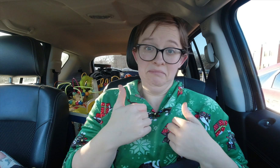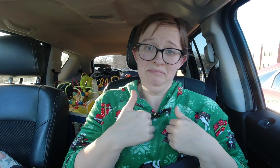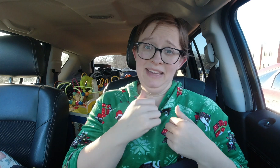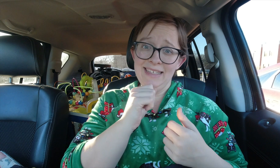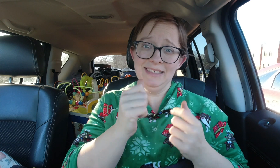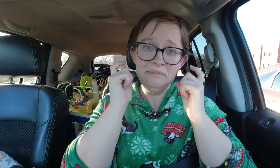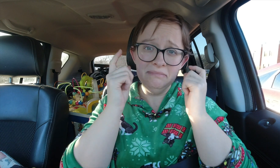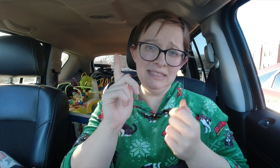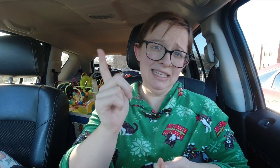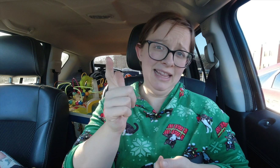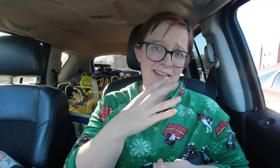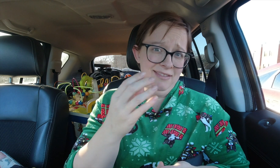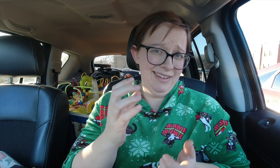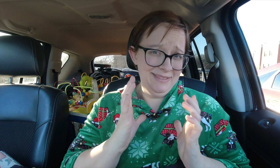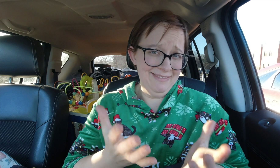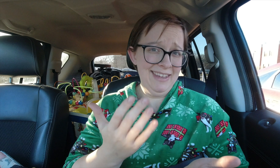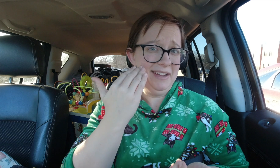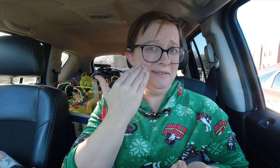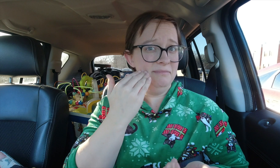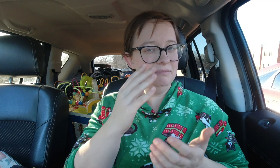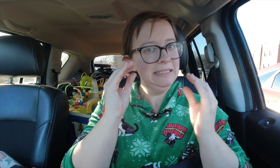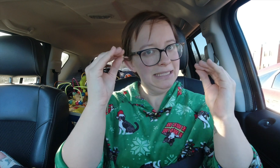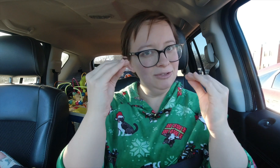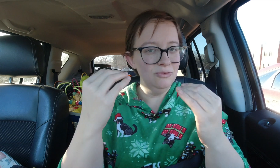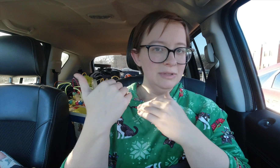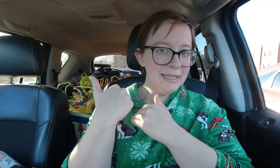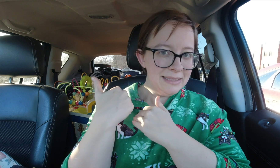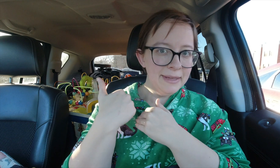But at the same time I did not get my ears pierced until later and I'm perfectly fine.